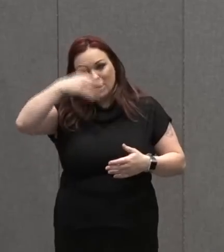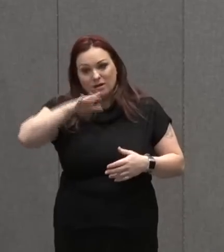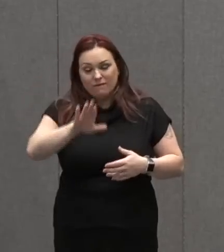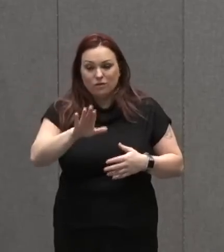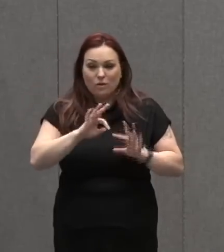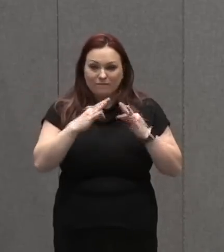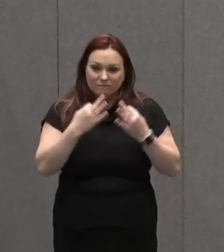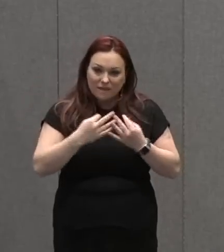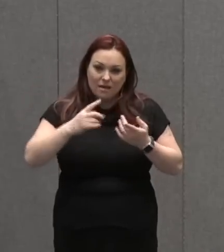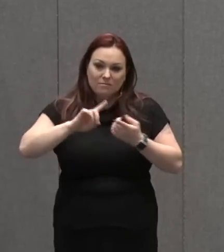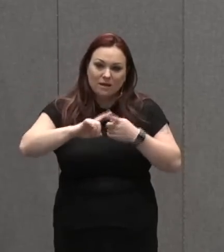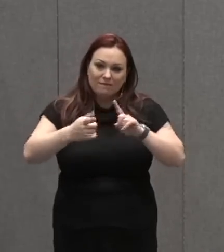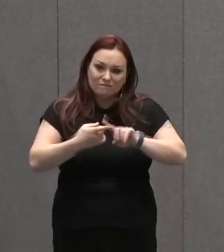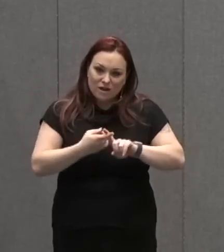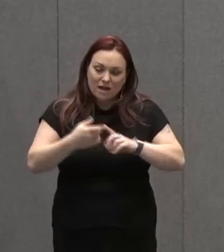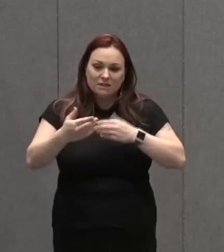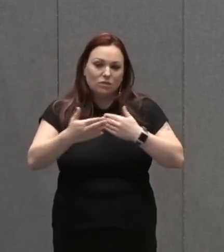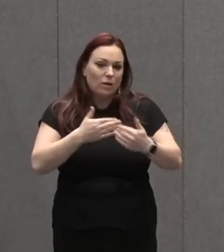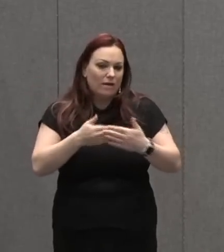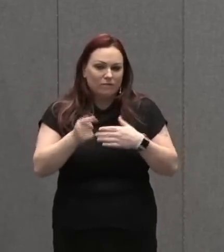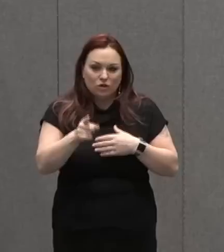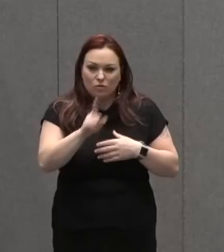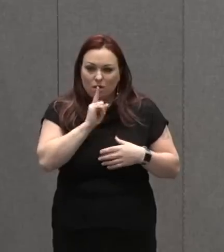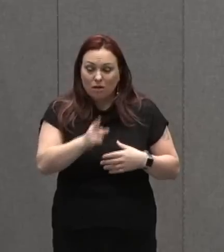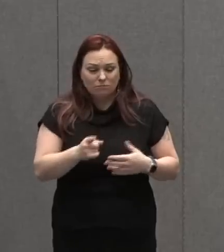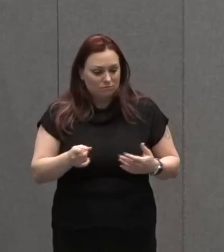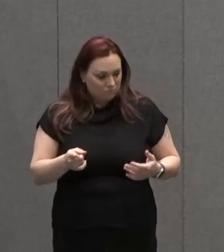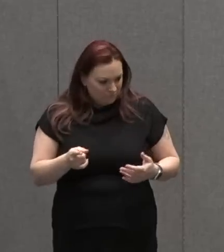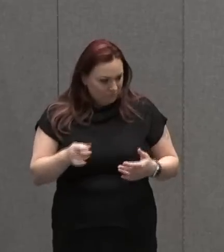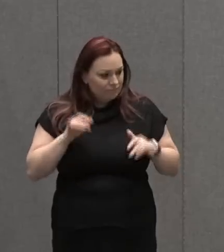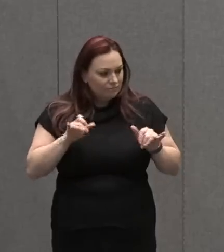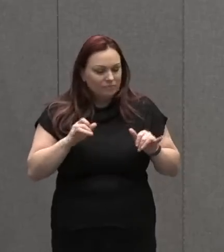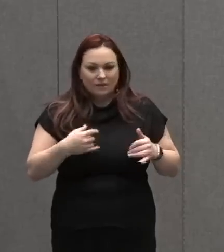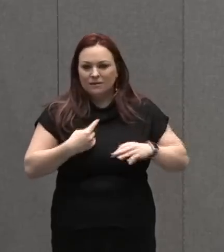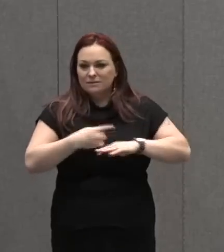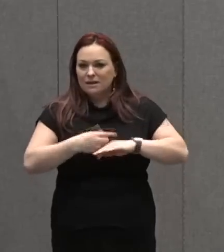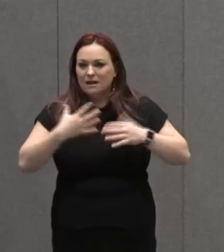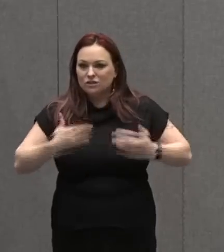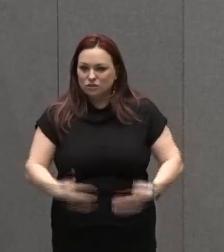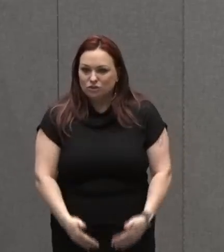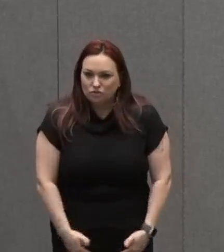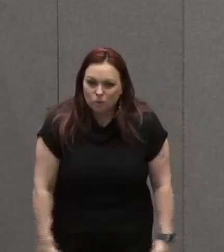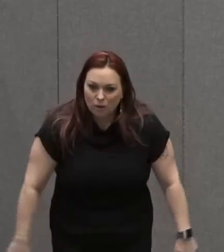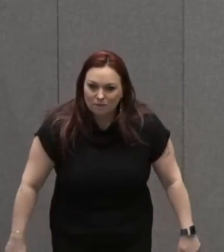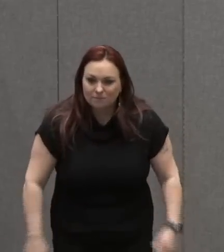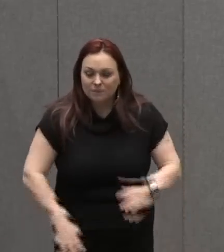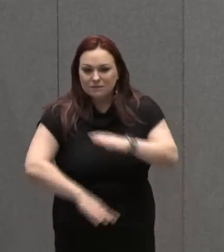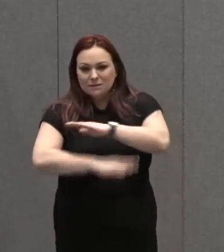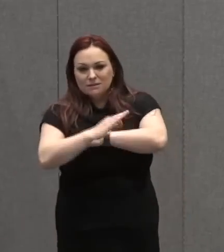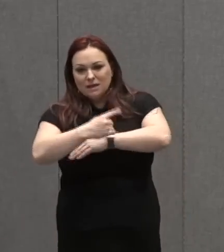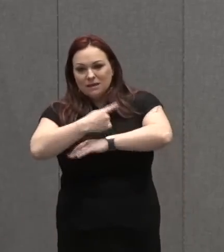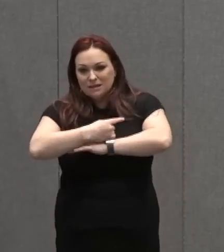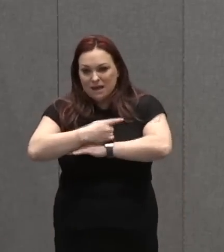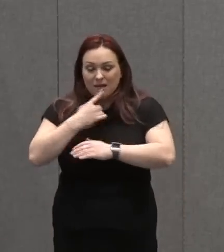where your family, friends, wherever you are and you start to say, today you can wear shorts 'cause it's a sunny day or today let's stay inside,